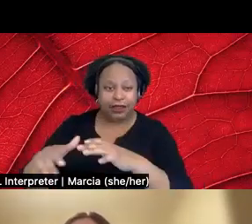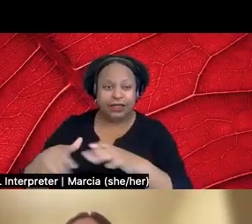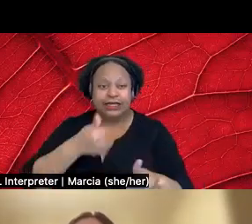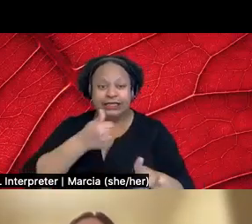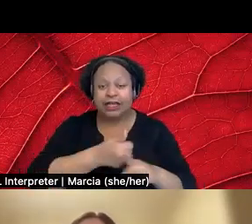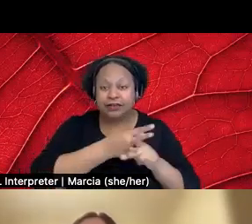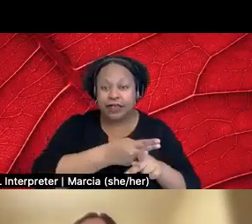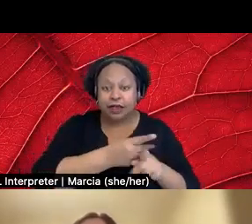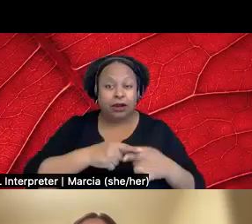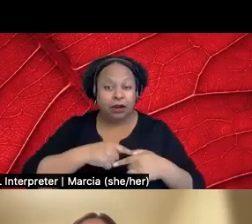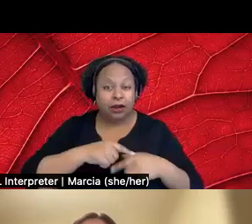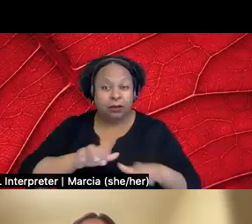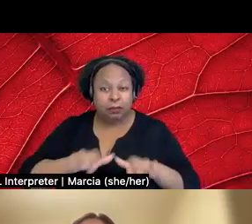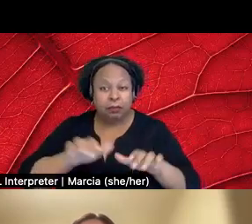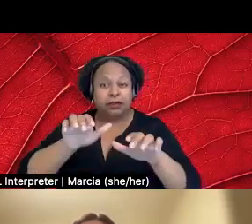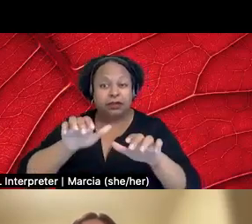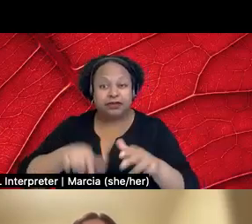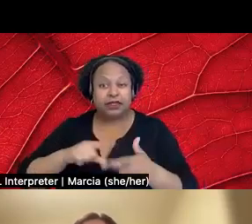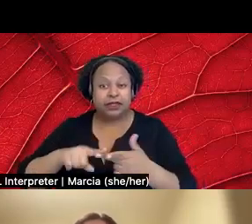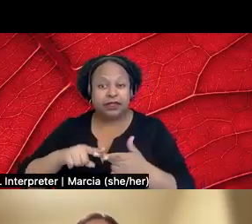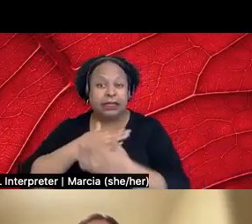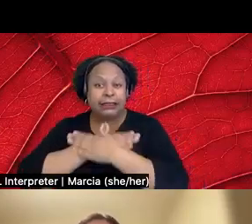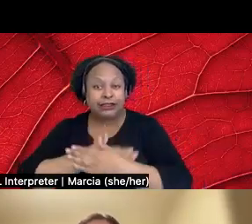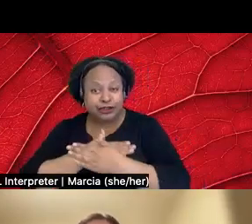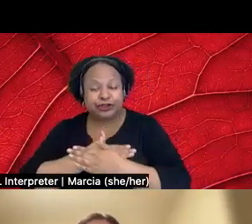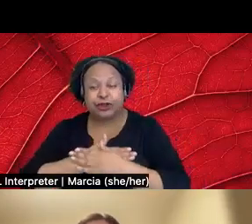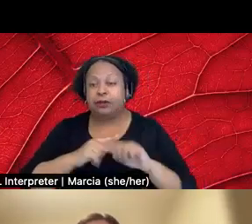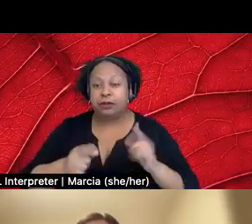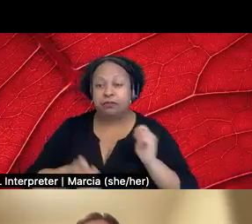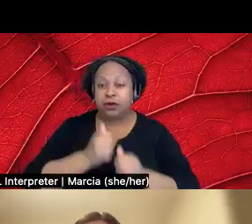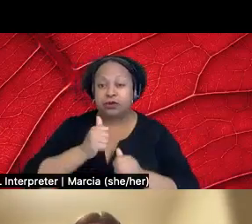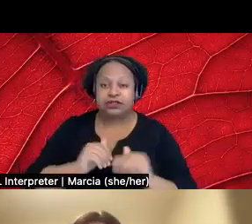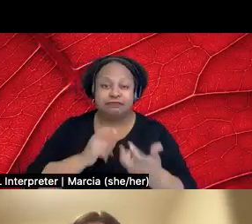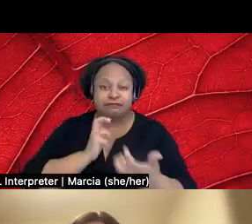But most of the issues identified in our cases will fit into the productivity category.